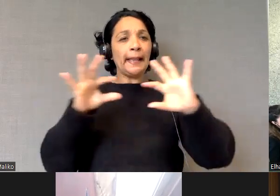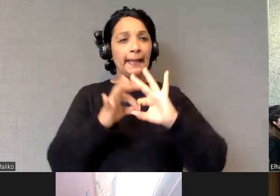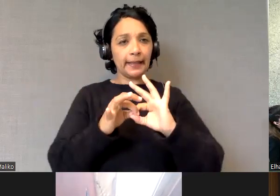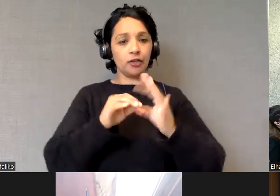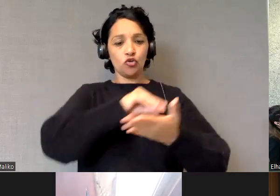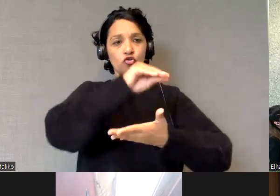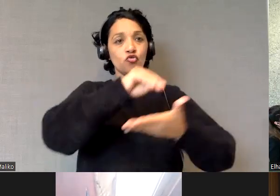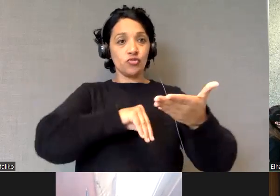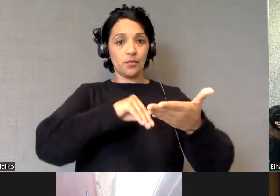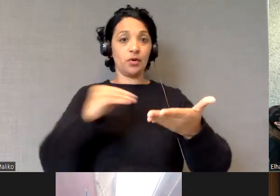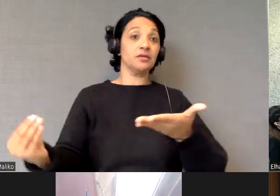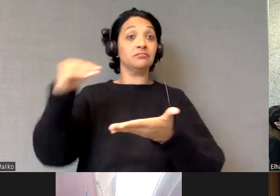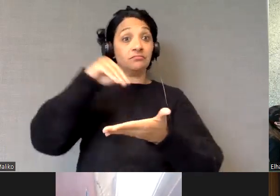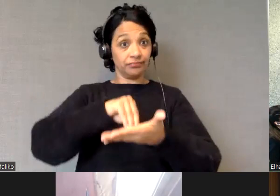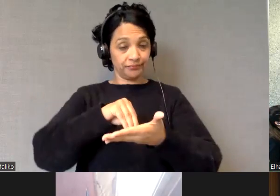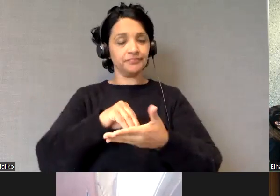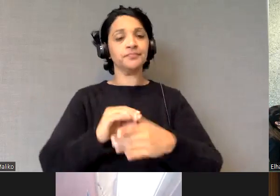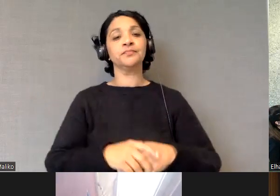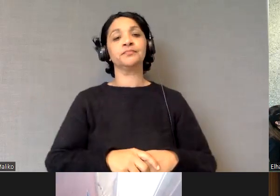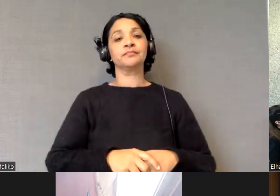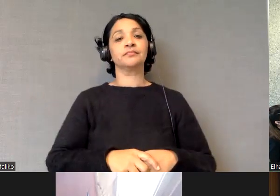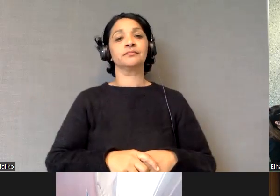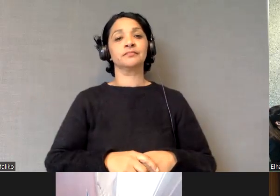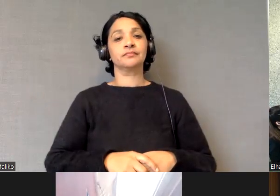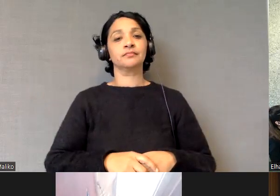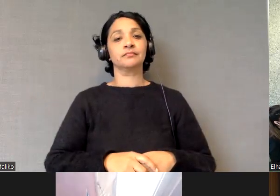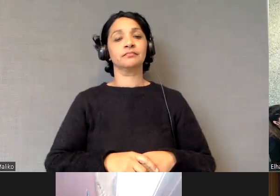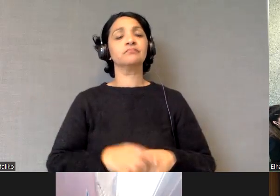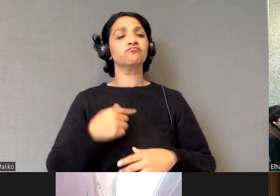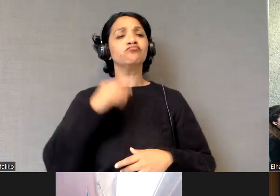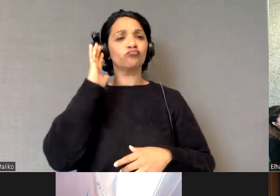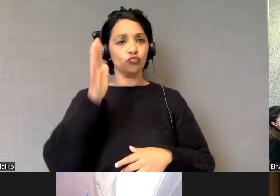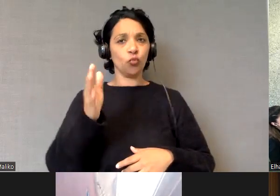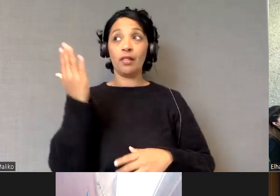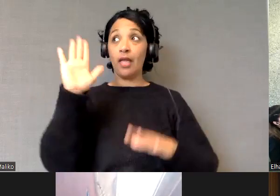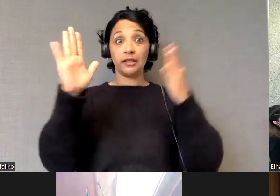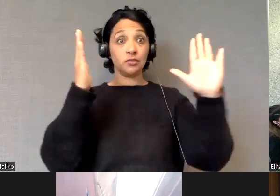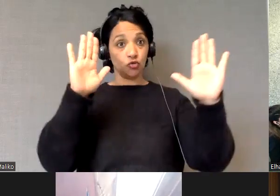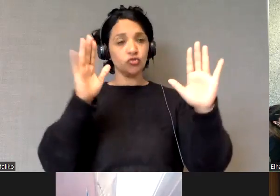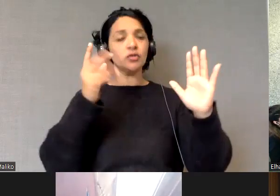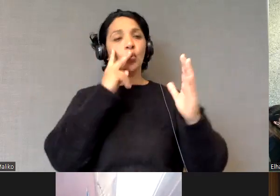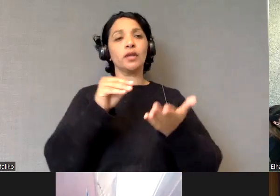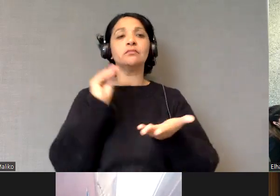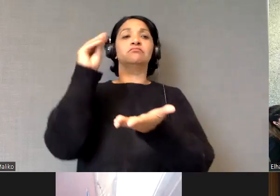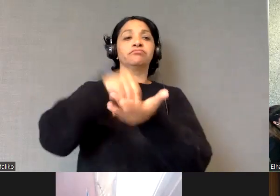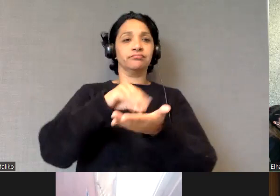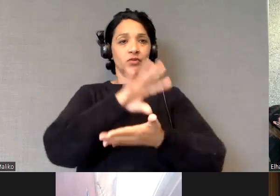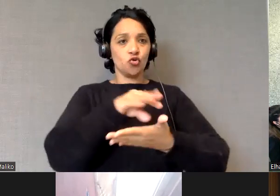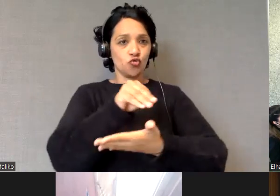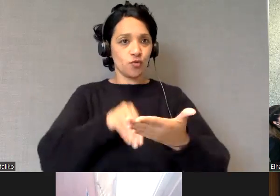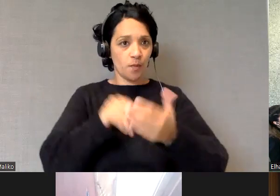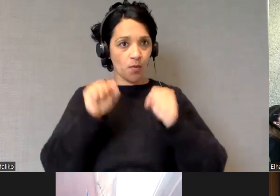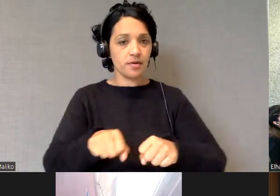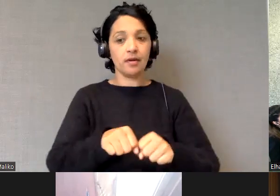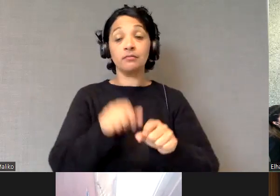but in any case, we'll put this in exhibition and also share with all those registered.